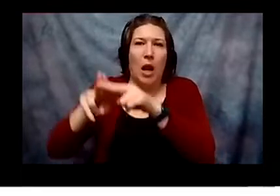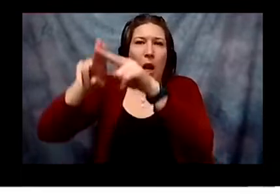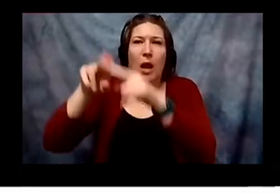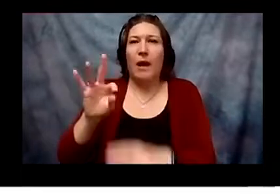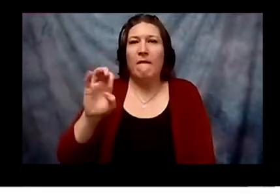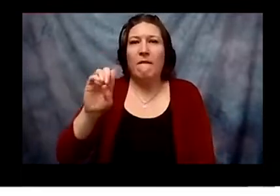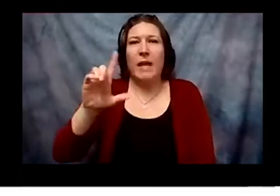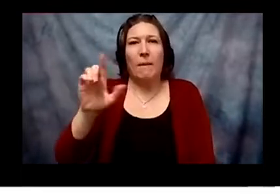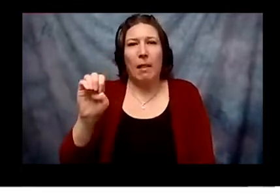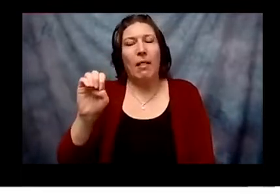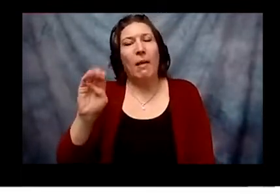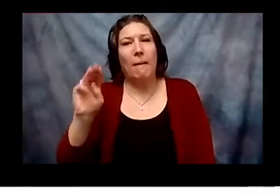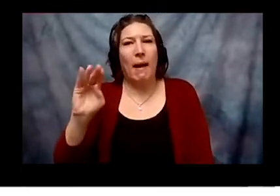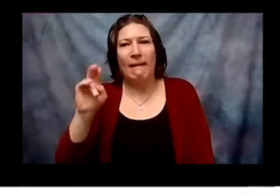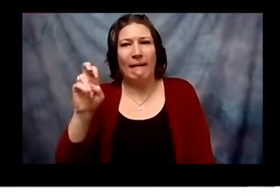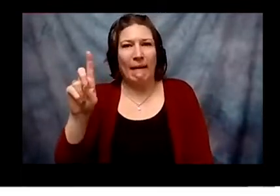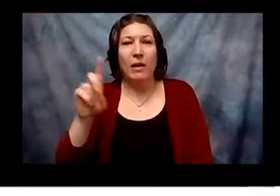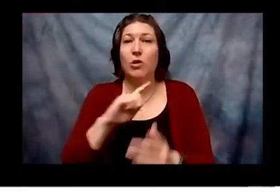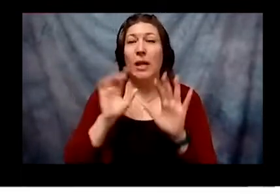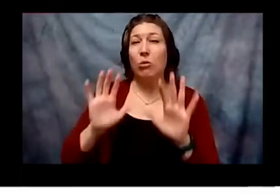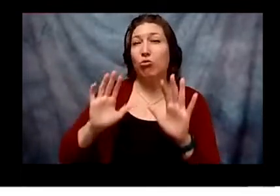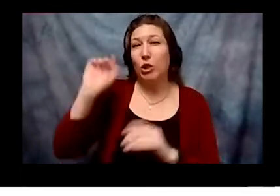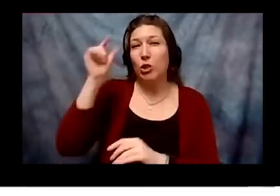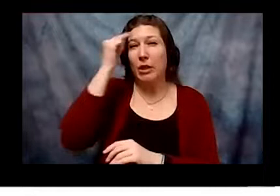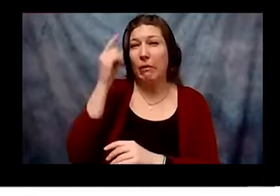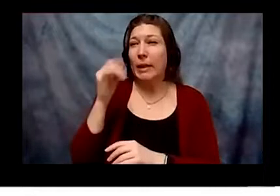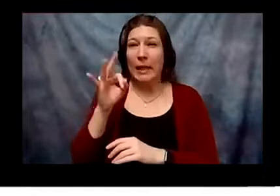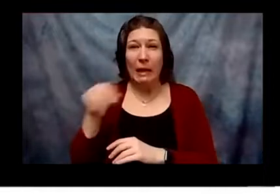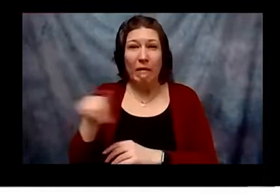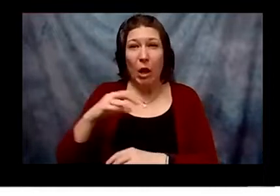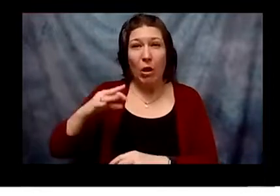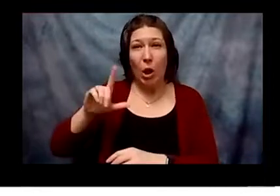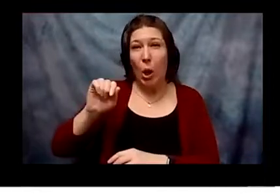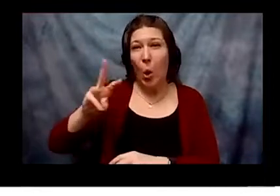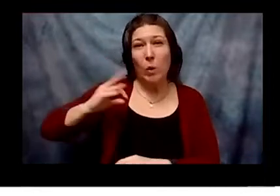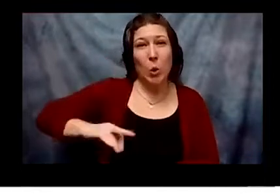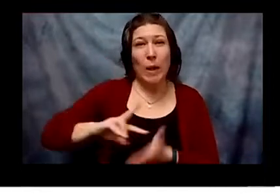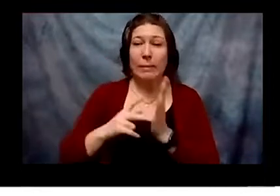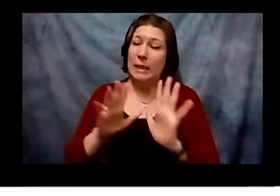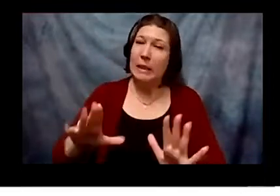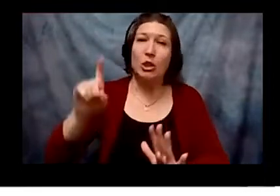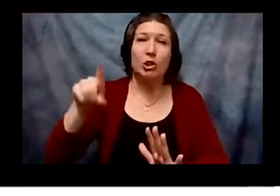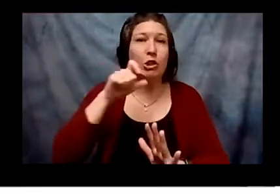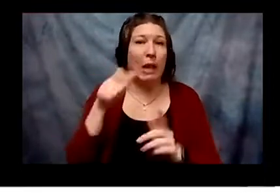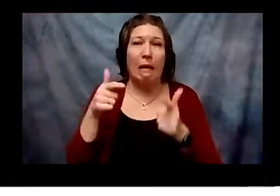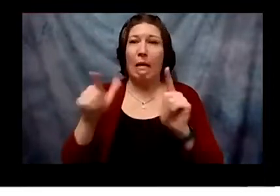the government to prevent breeding among those with low scores and demanded the passing of forced sterilization